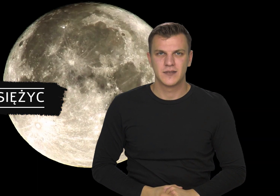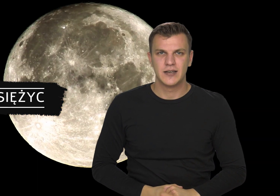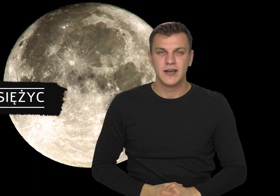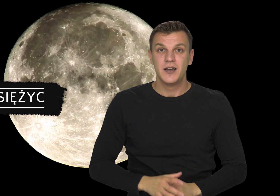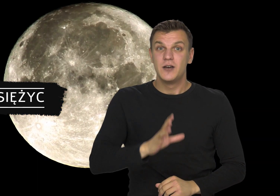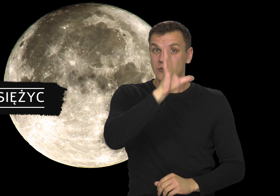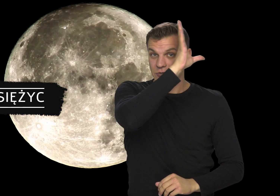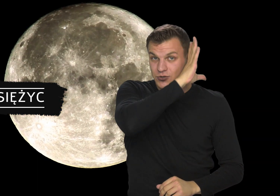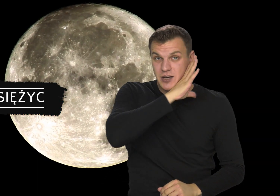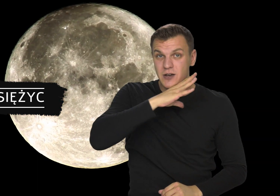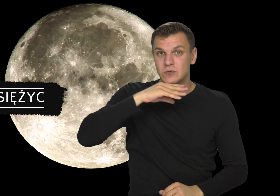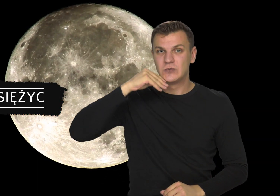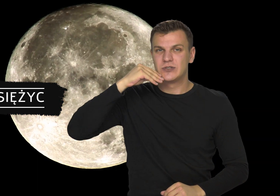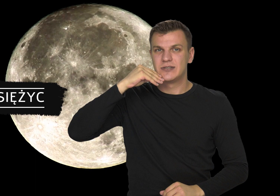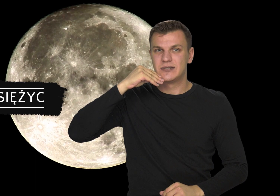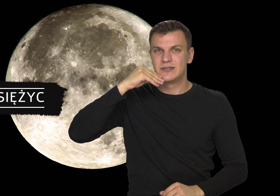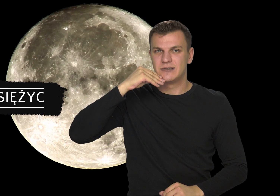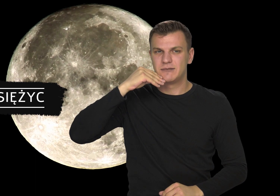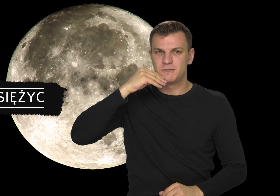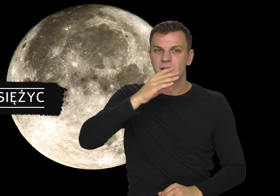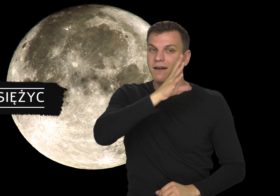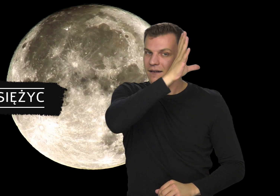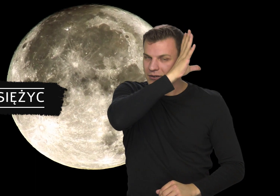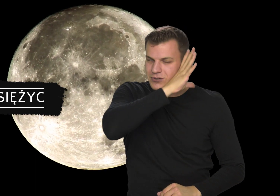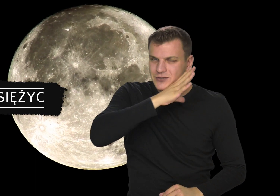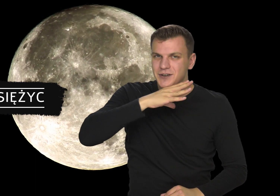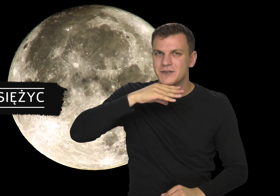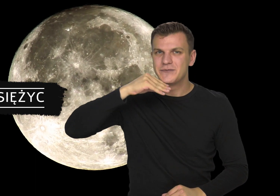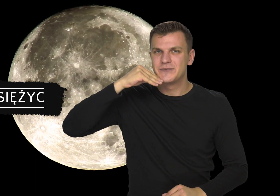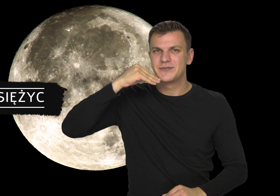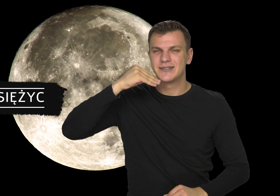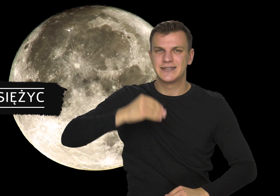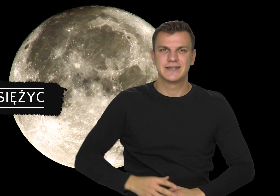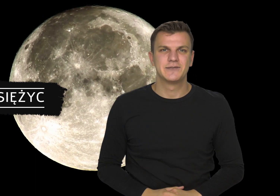MOON, MOON.